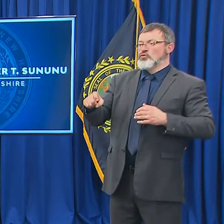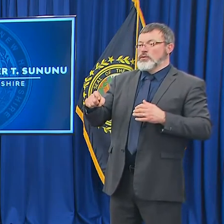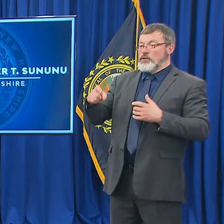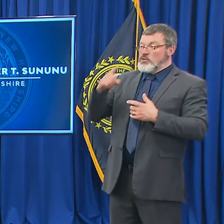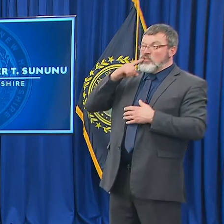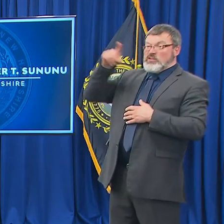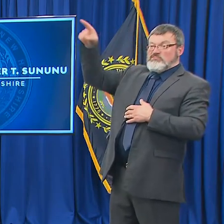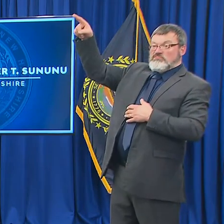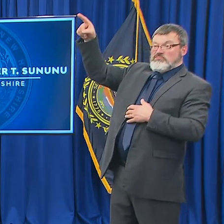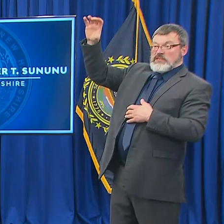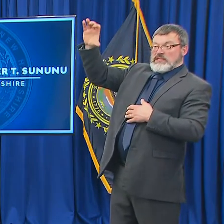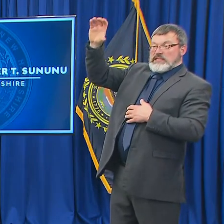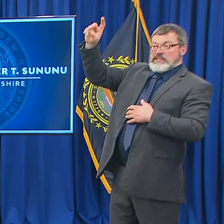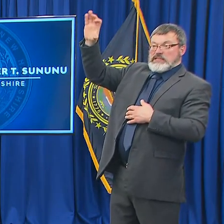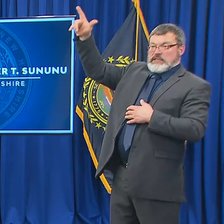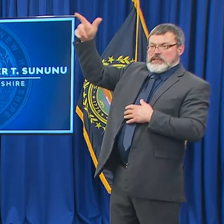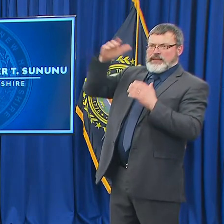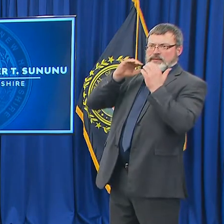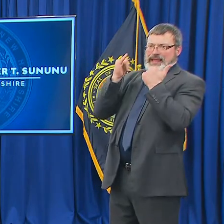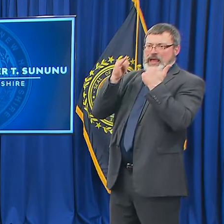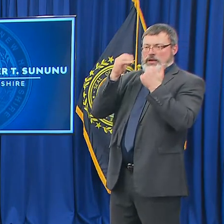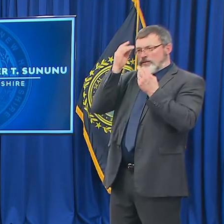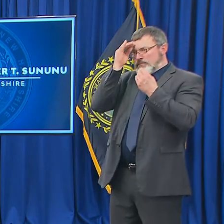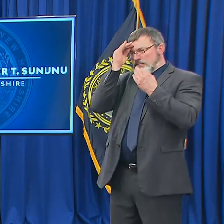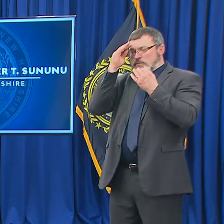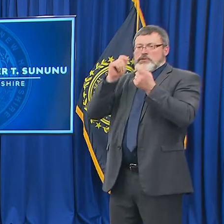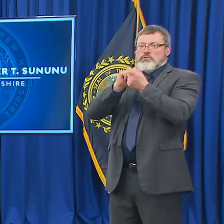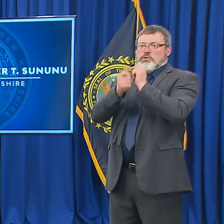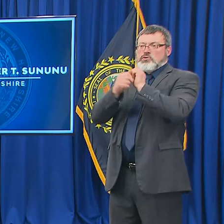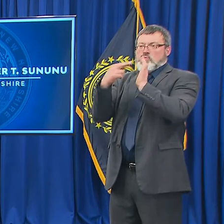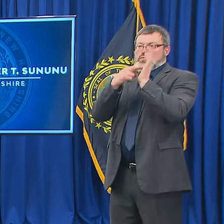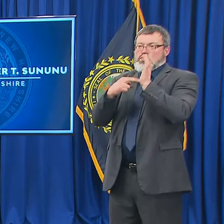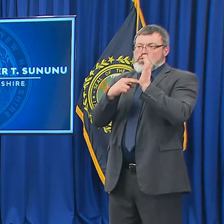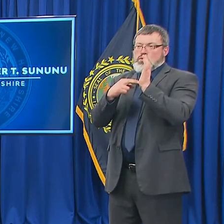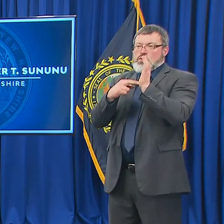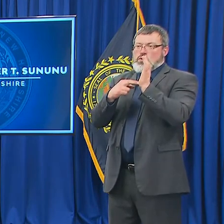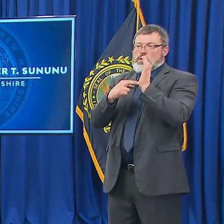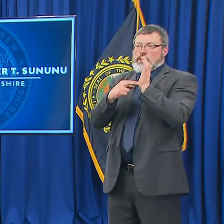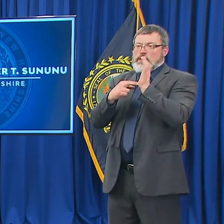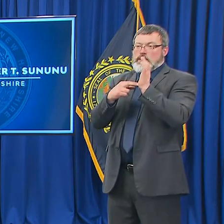I mean, again, we encourage testing we recommend testing people need to be tested.